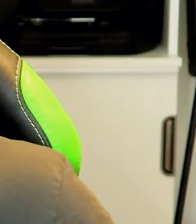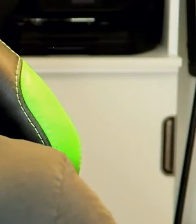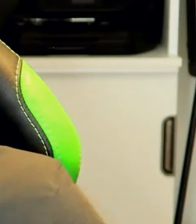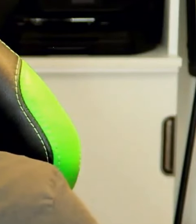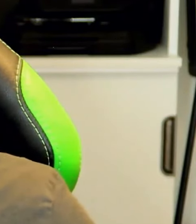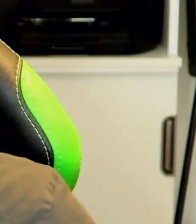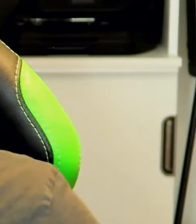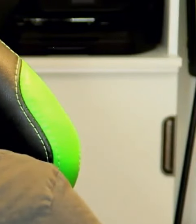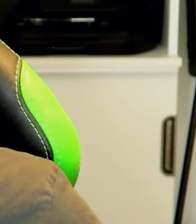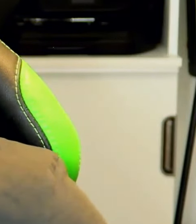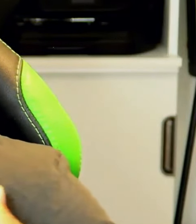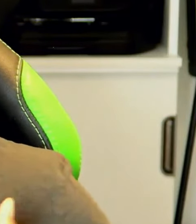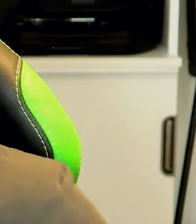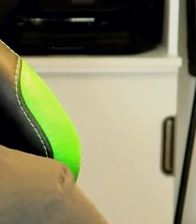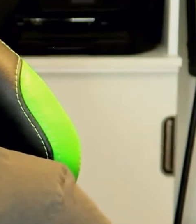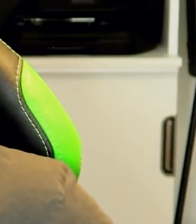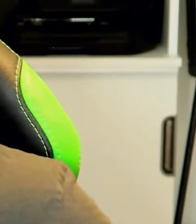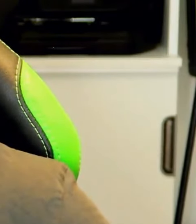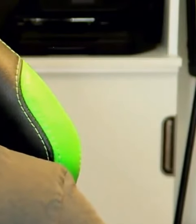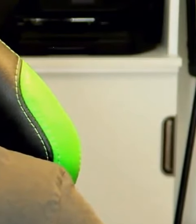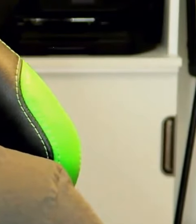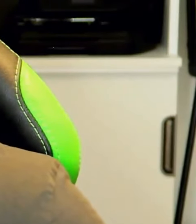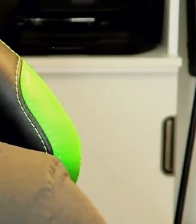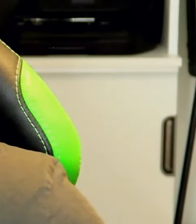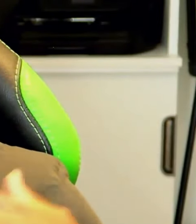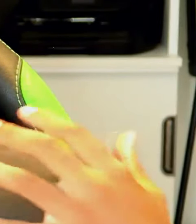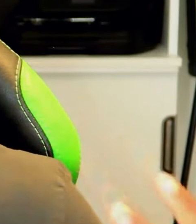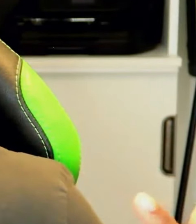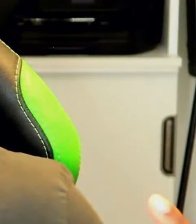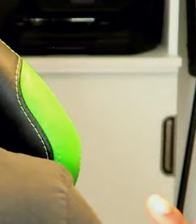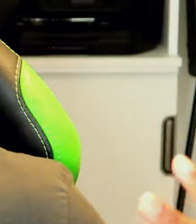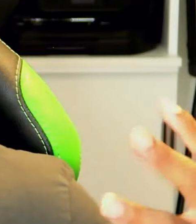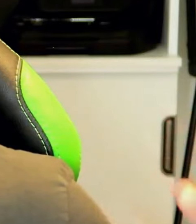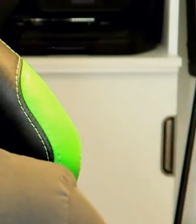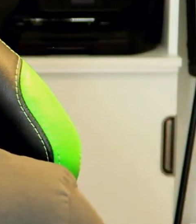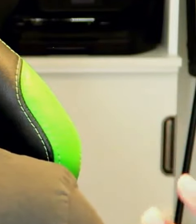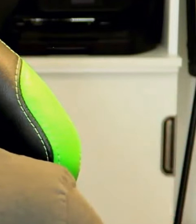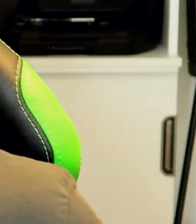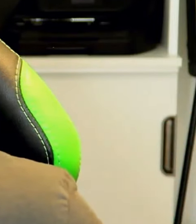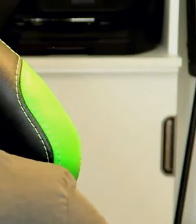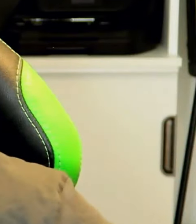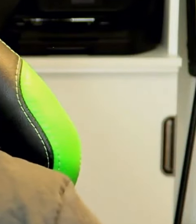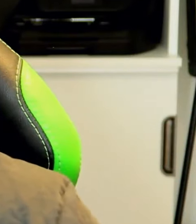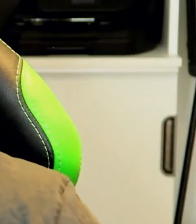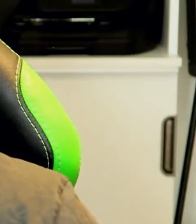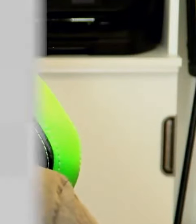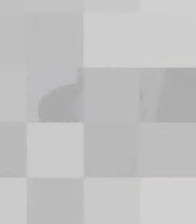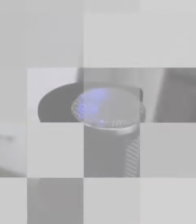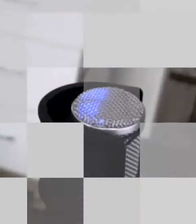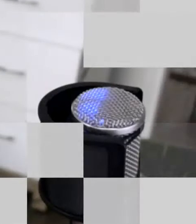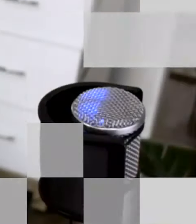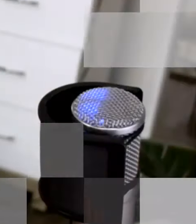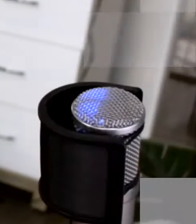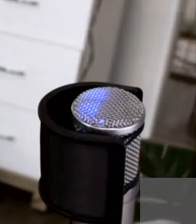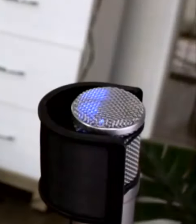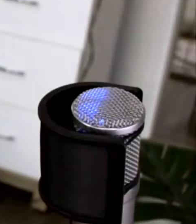THIS PERSON HAS SO MUCH ENERGY THEY'VE MADE MY DAY FEEL BETTER AND THIS PERSON IS GOING TO BE